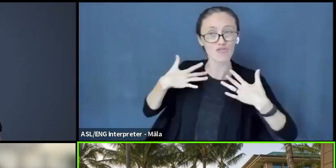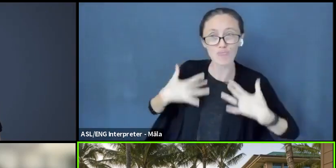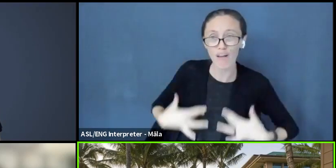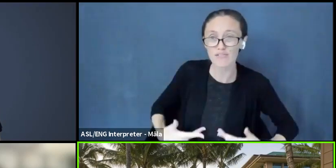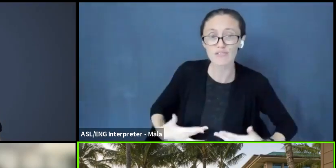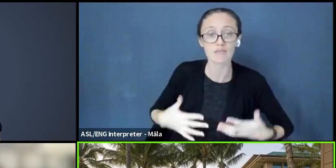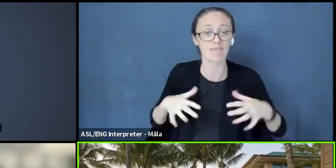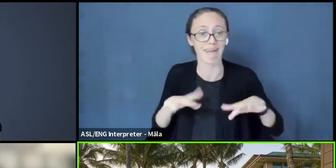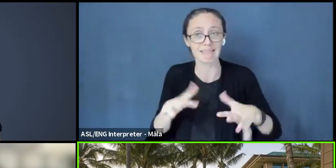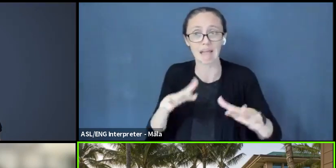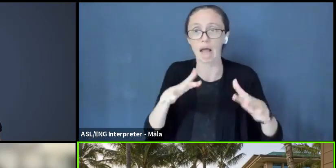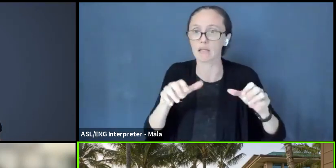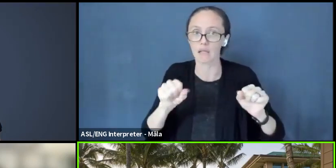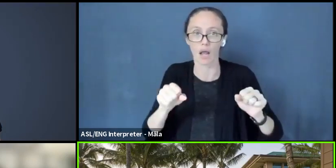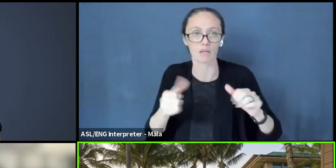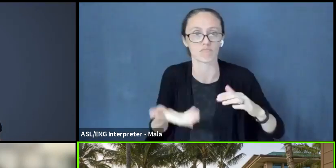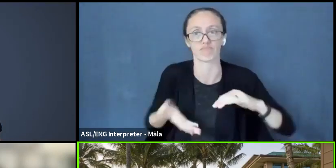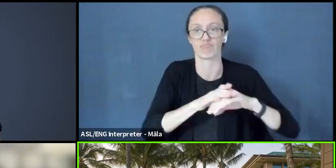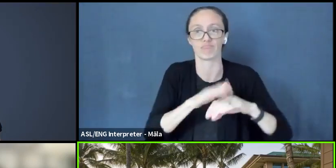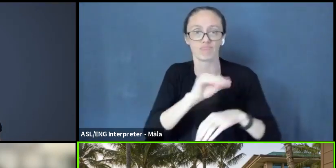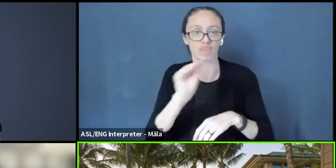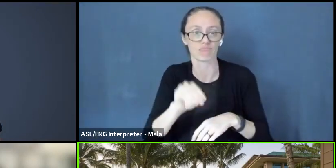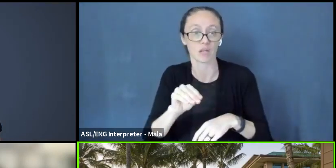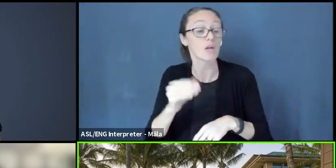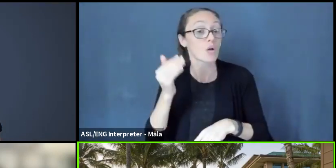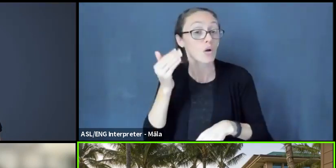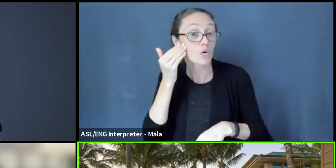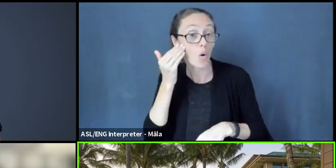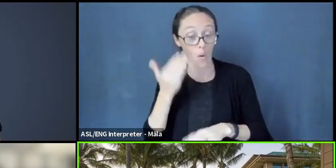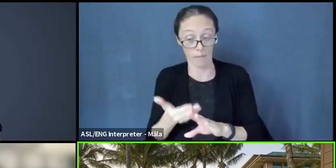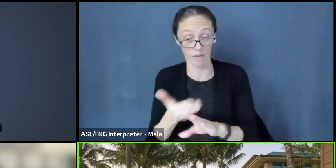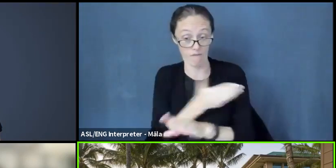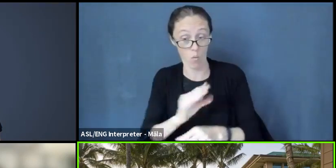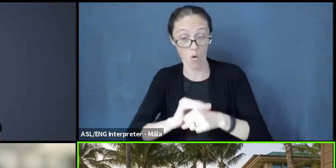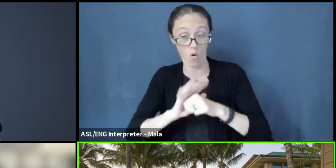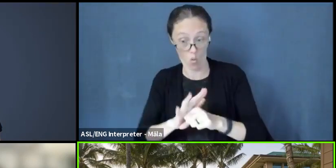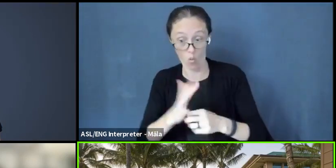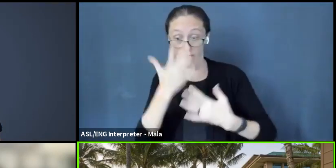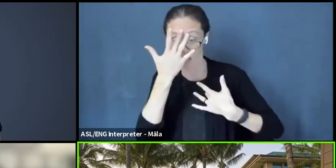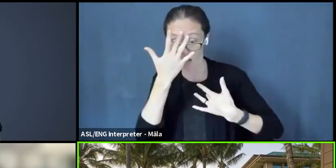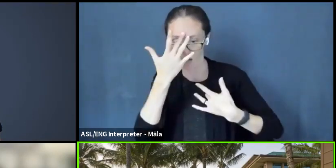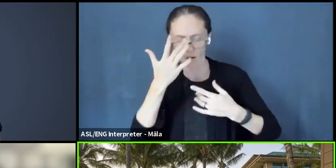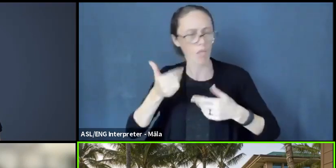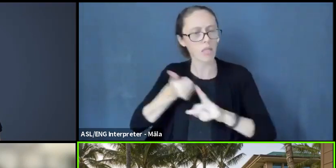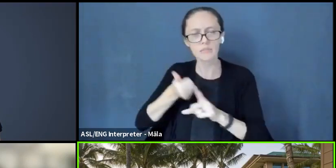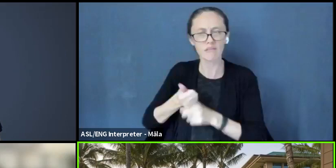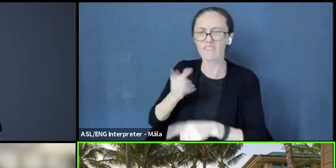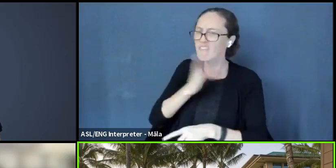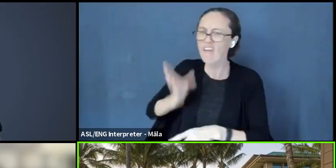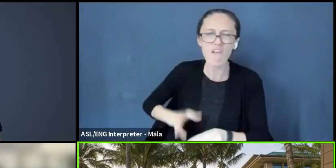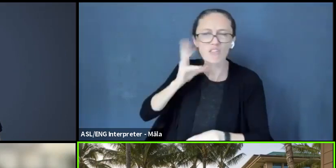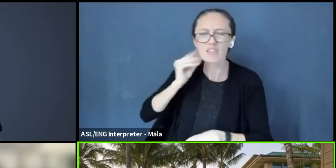And these are even in people who did not have depression or anxiety before they got sick with Covid.